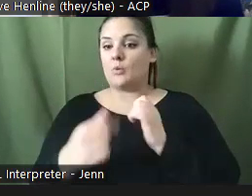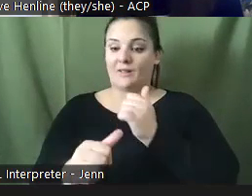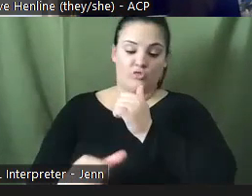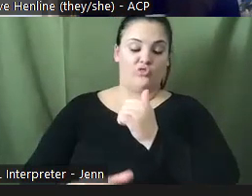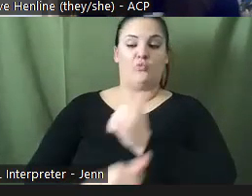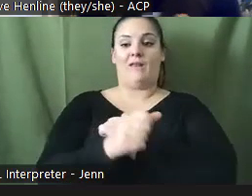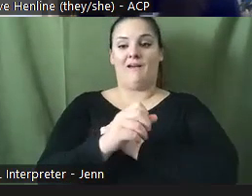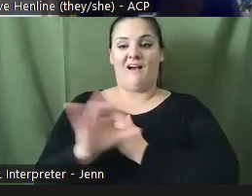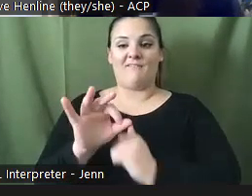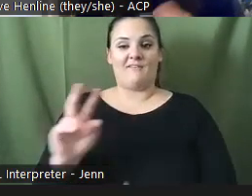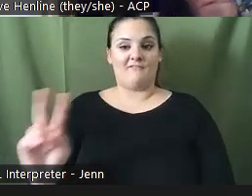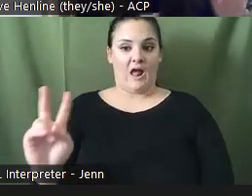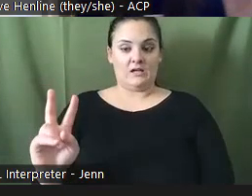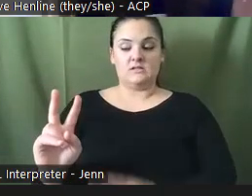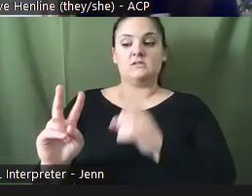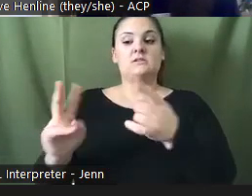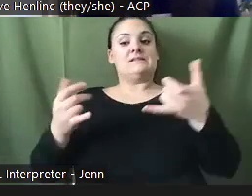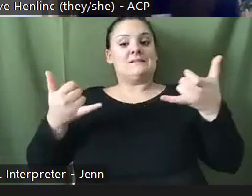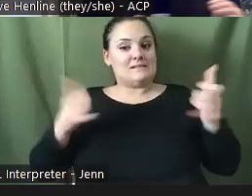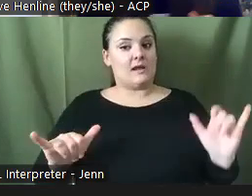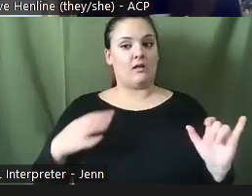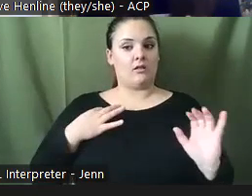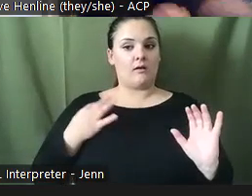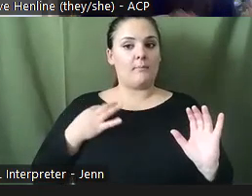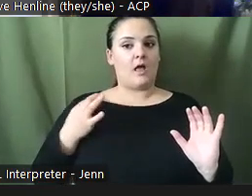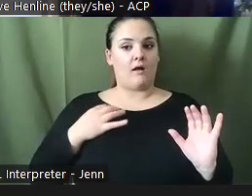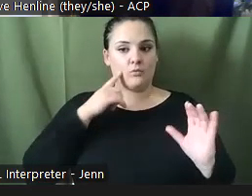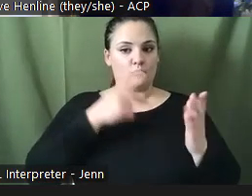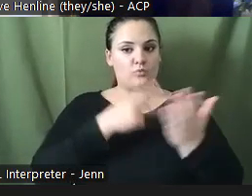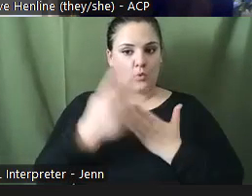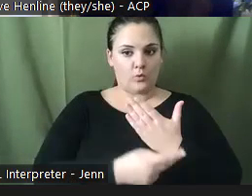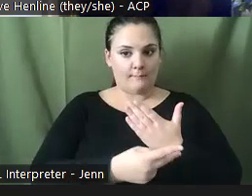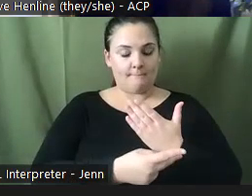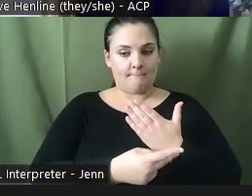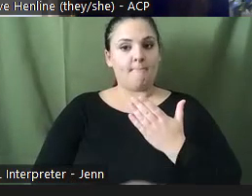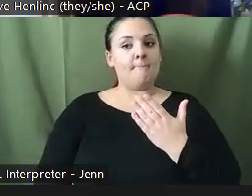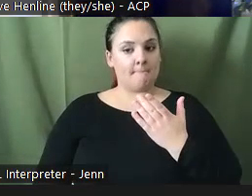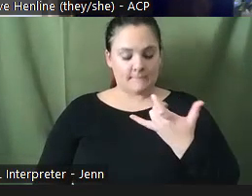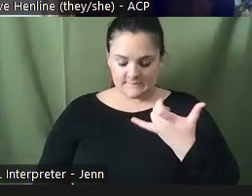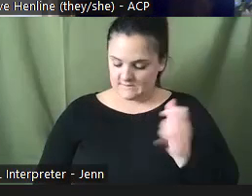in the program and hopefully maintain their address as confidential, so that the violence